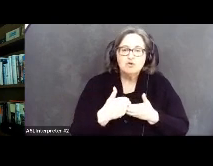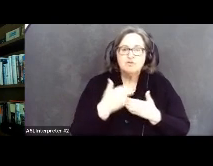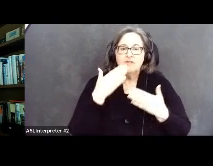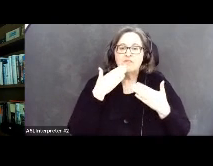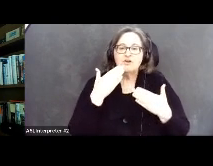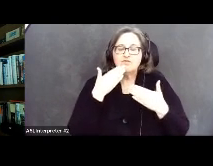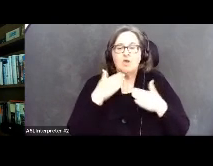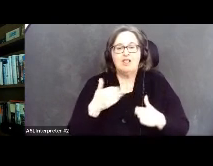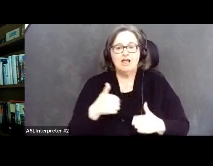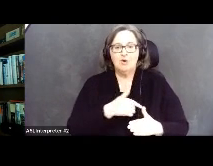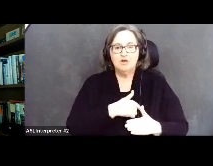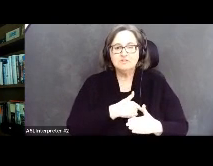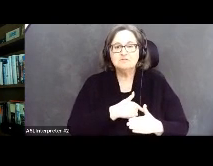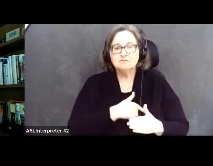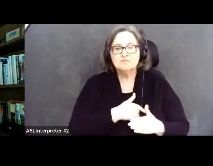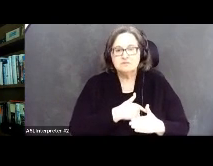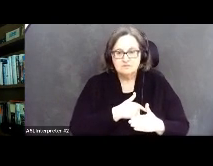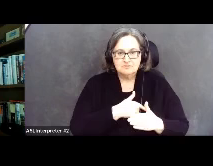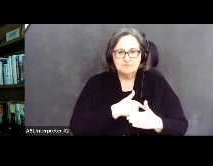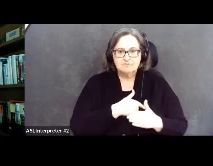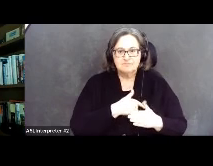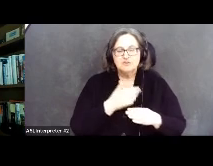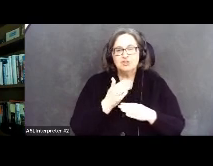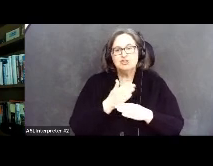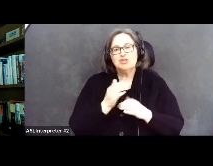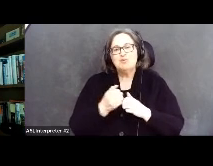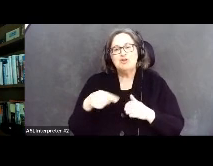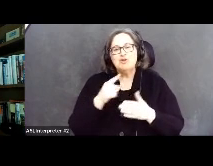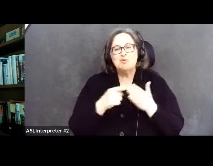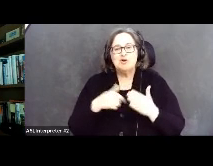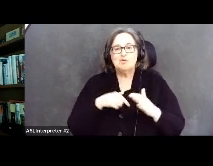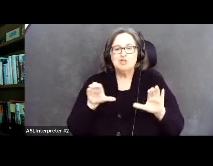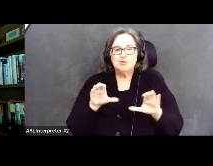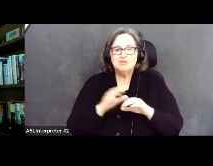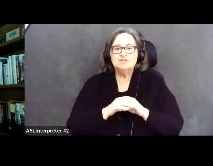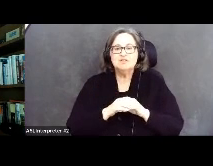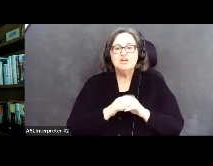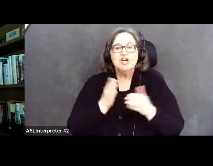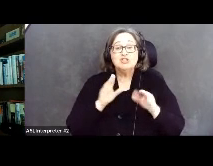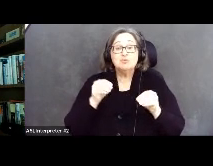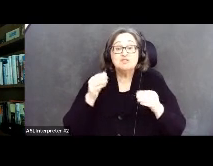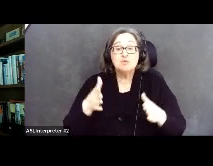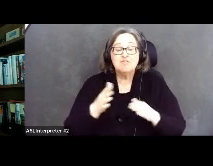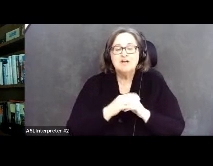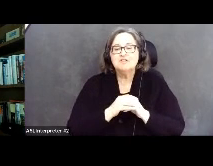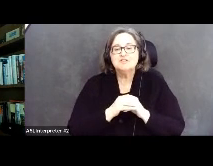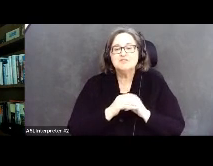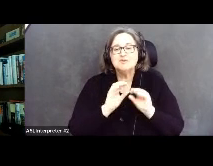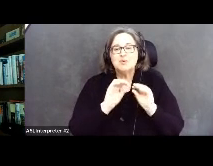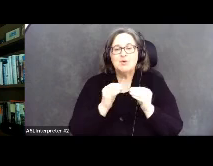allowing us to share with you what we're doing. Service provider organization employee. So we've